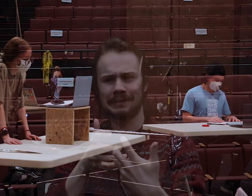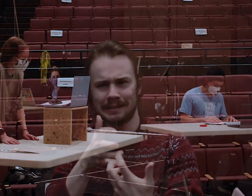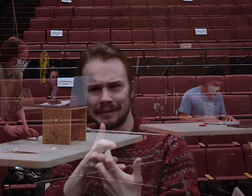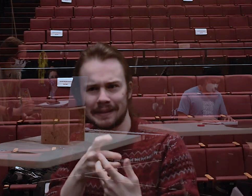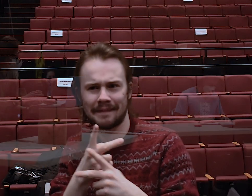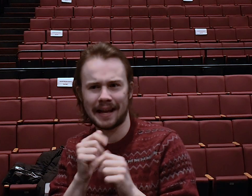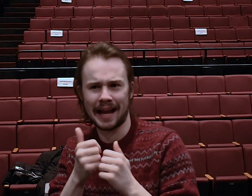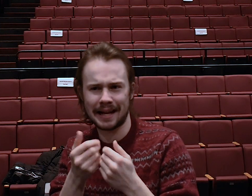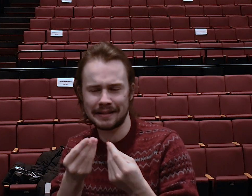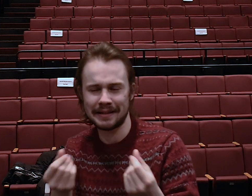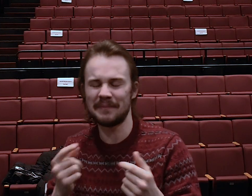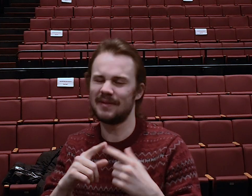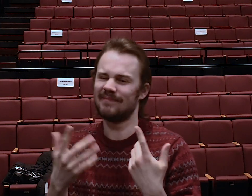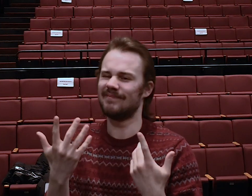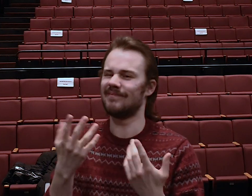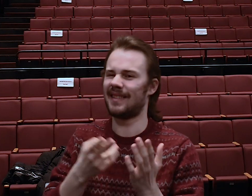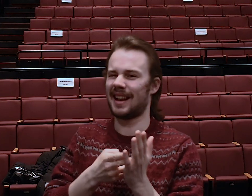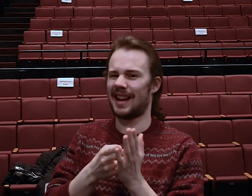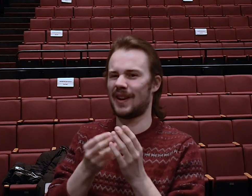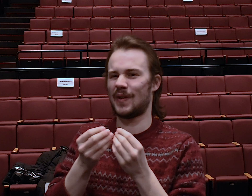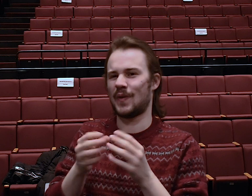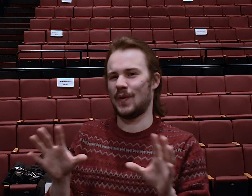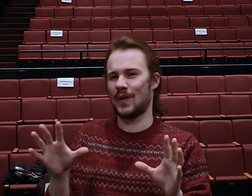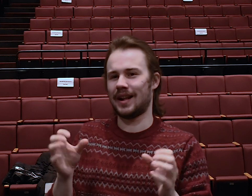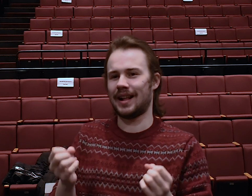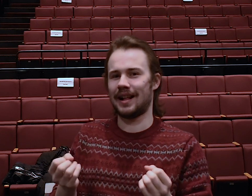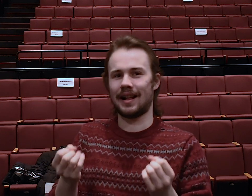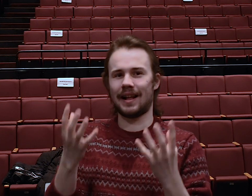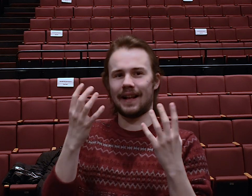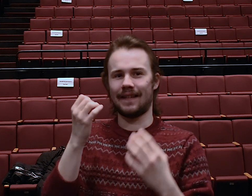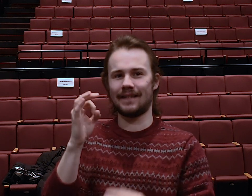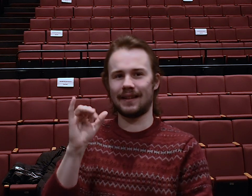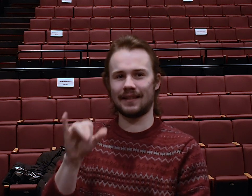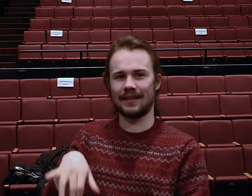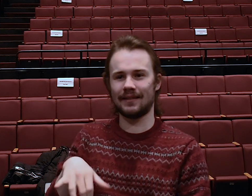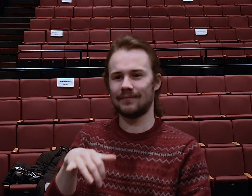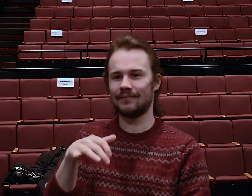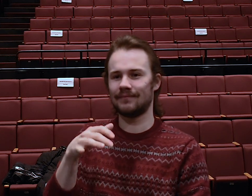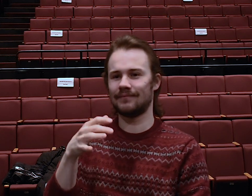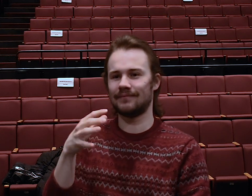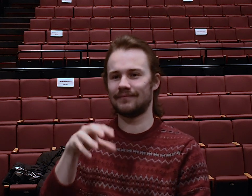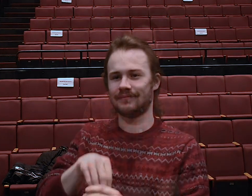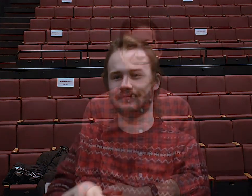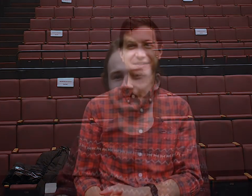I mean we can still make it work but to be honest you just, you lose a lot.